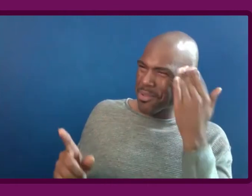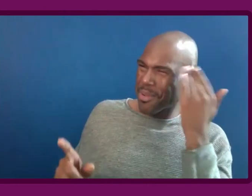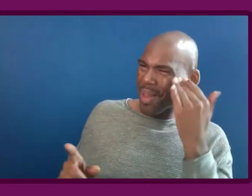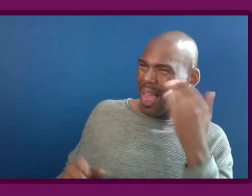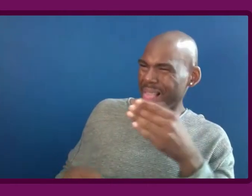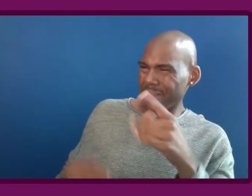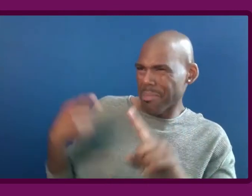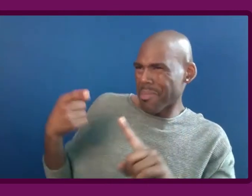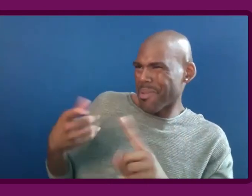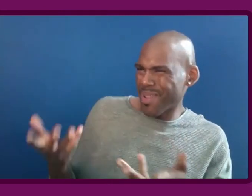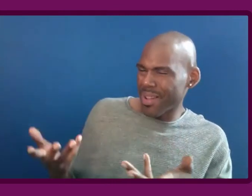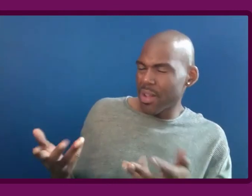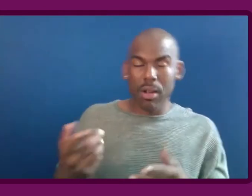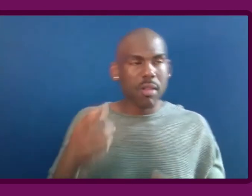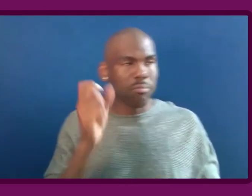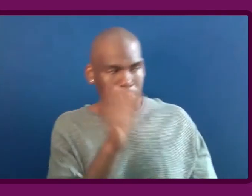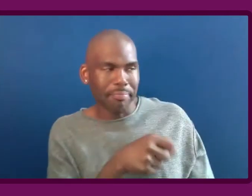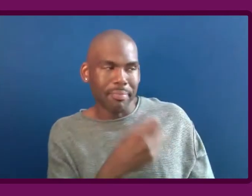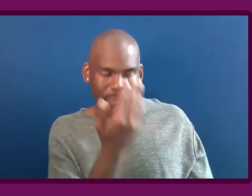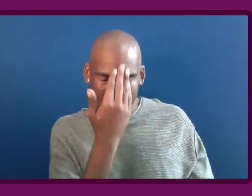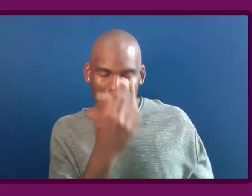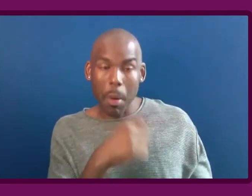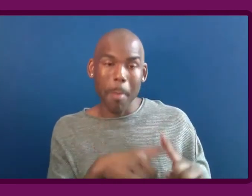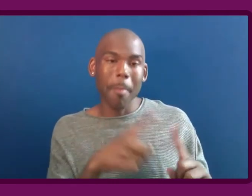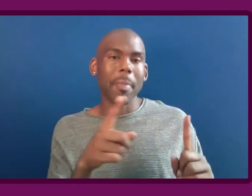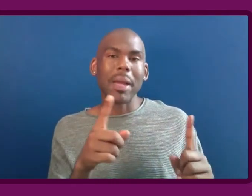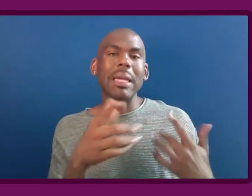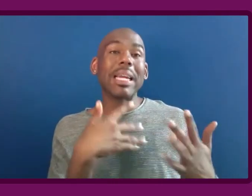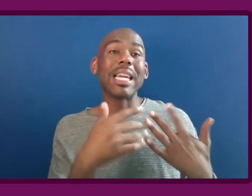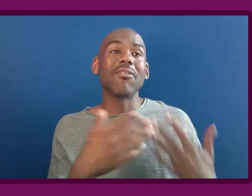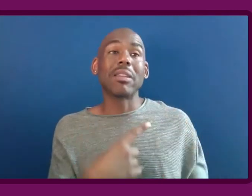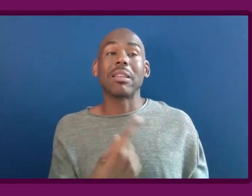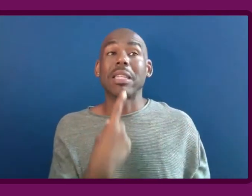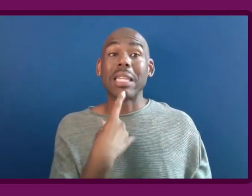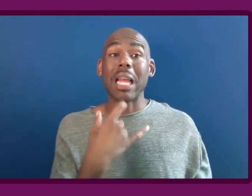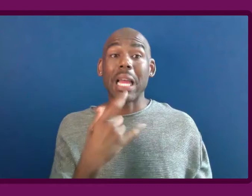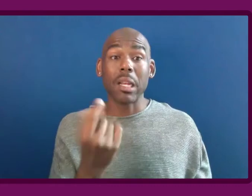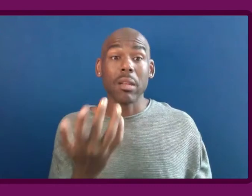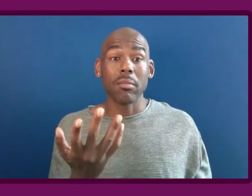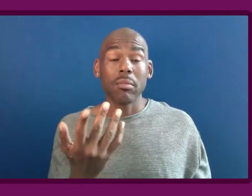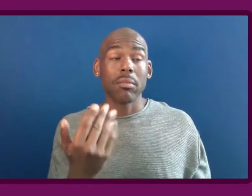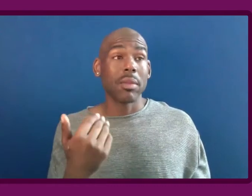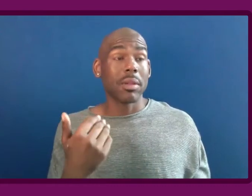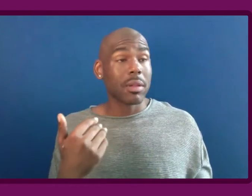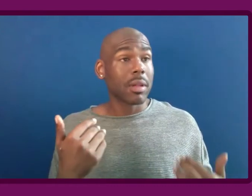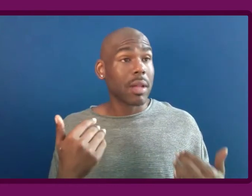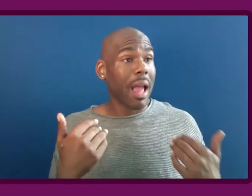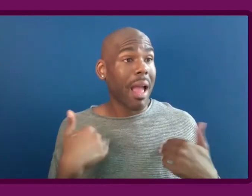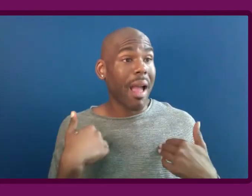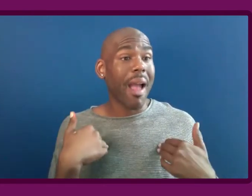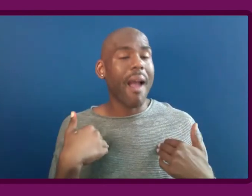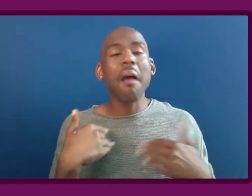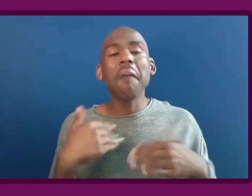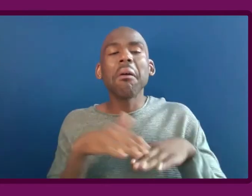Exactly. You're like, "Yeah, but." Even just saying it, it does have a tint of racism that you